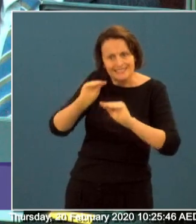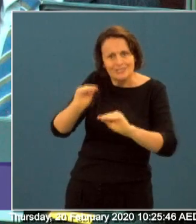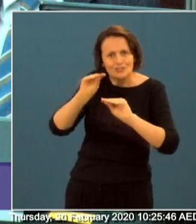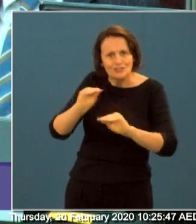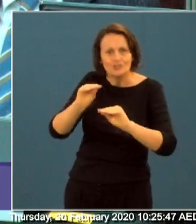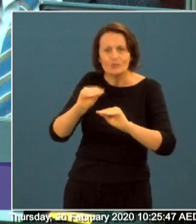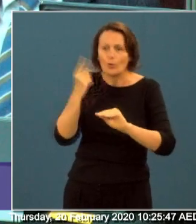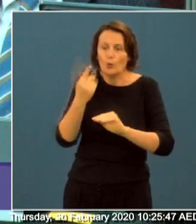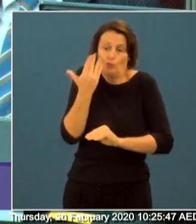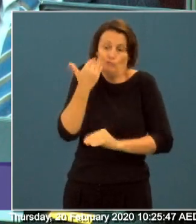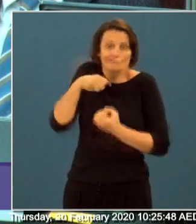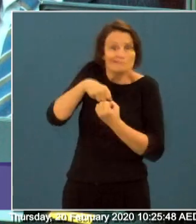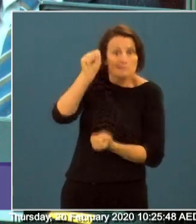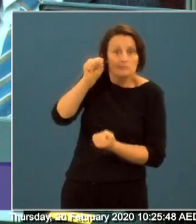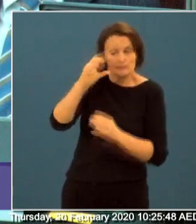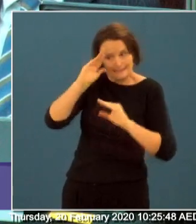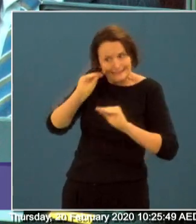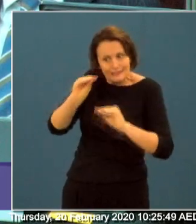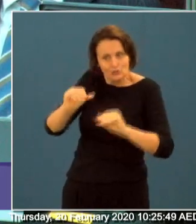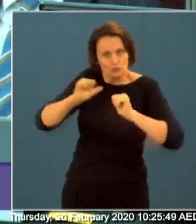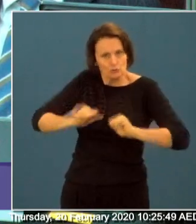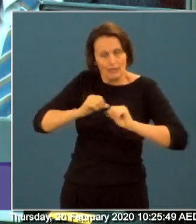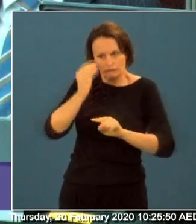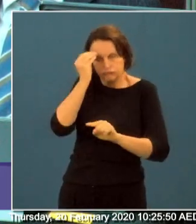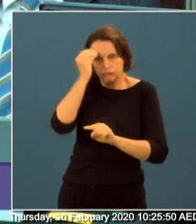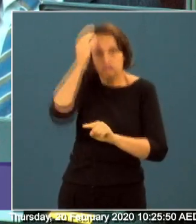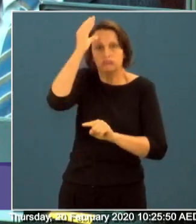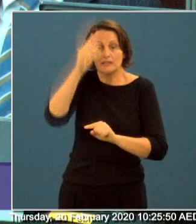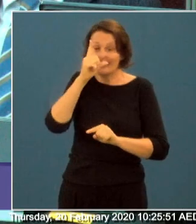Training can happen at all levels, undergraduate or graduate level,